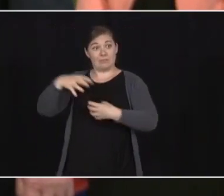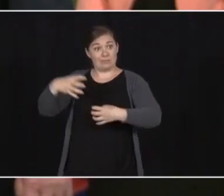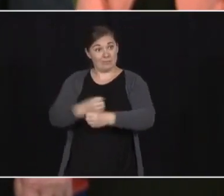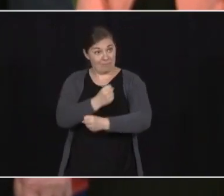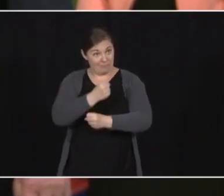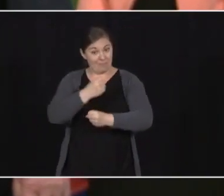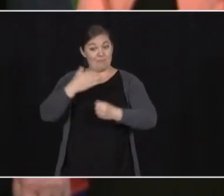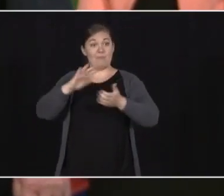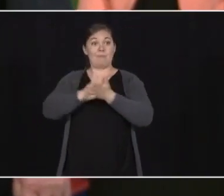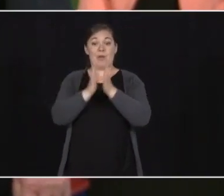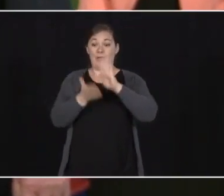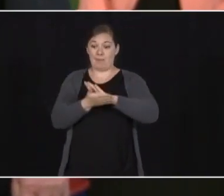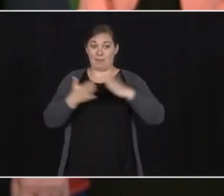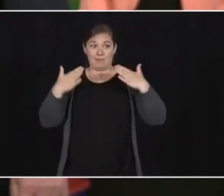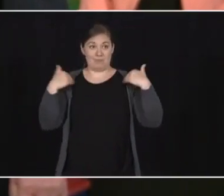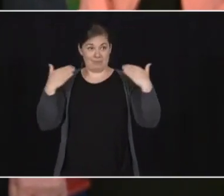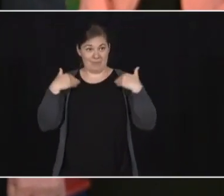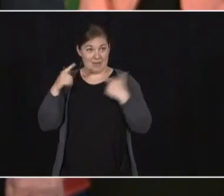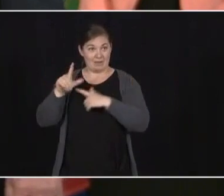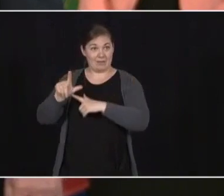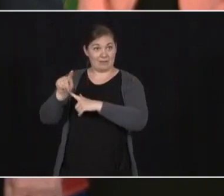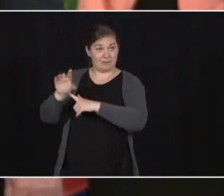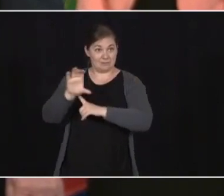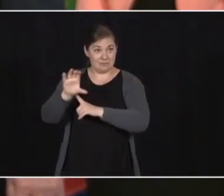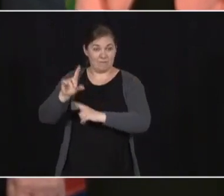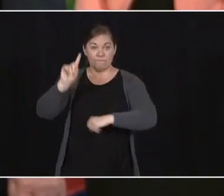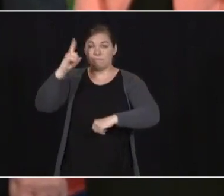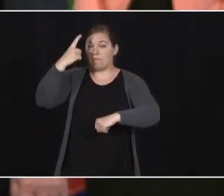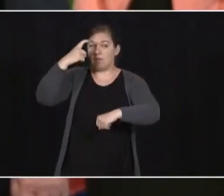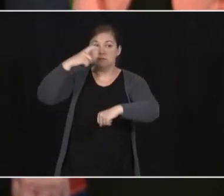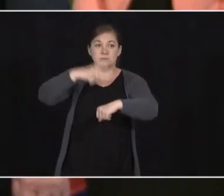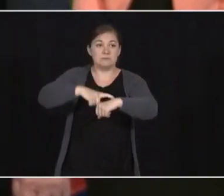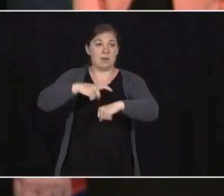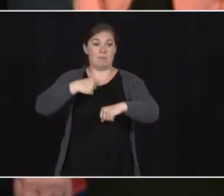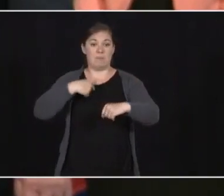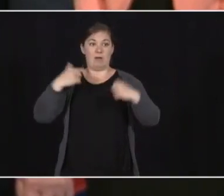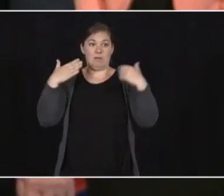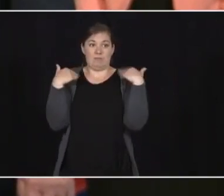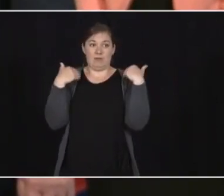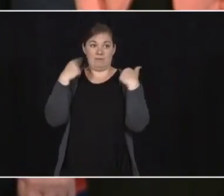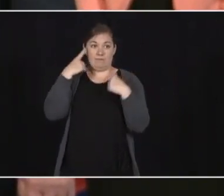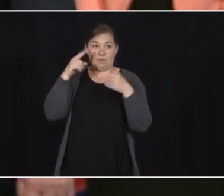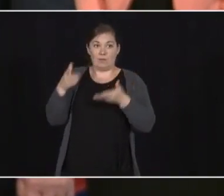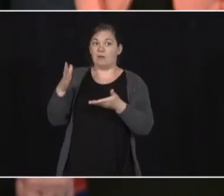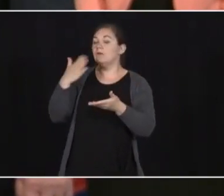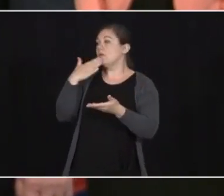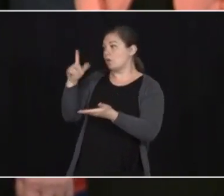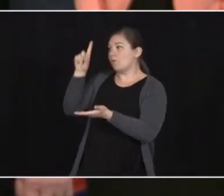failing at that point. We were shining the light on this.